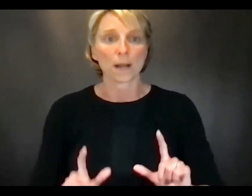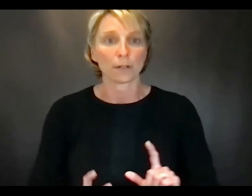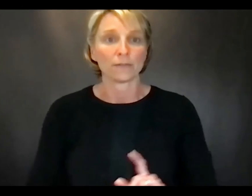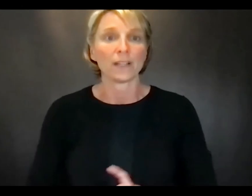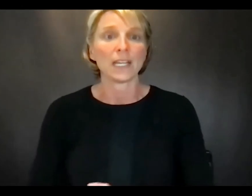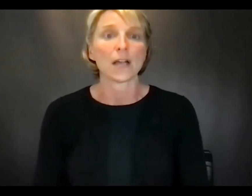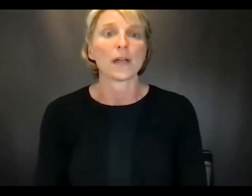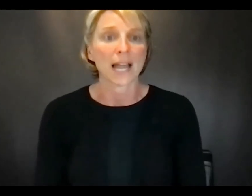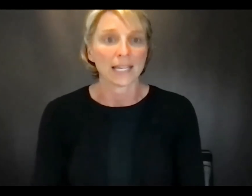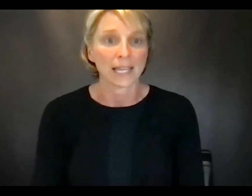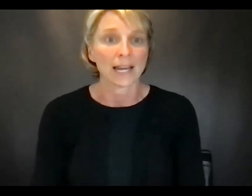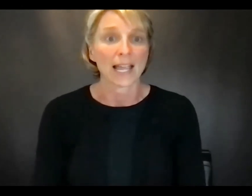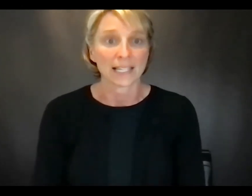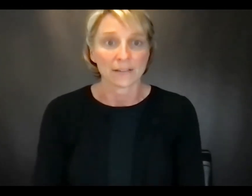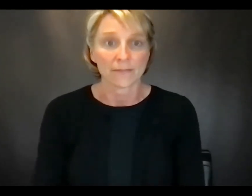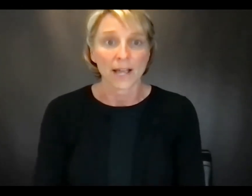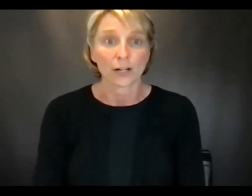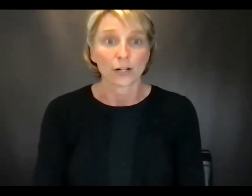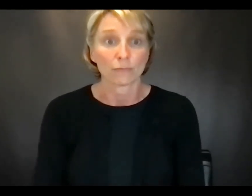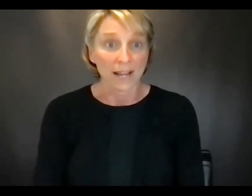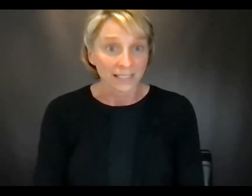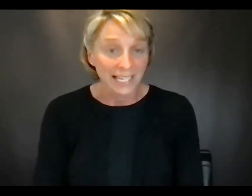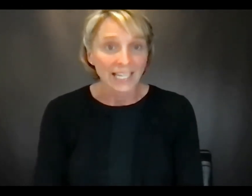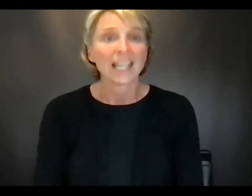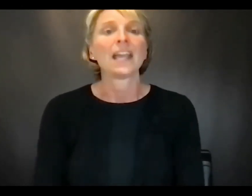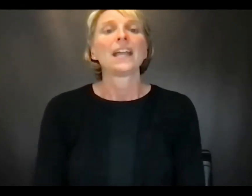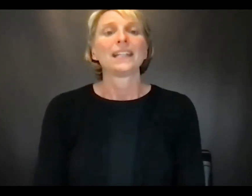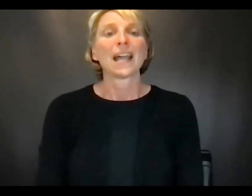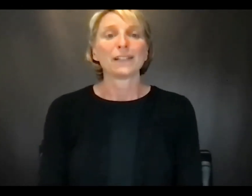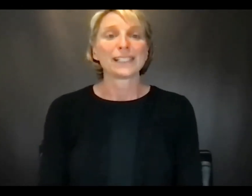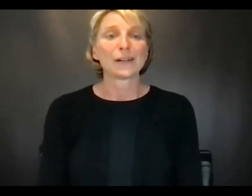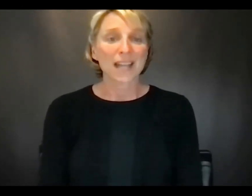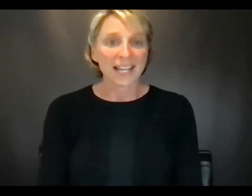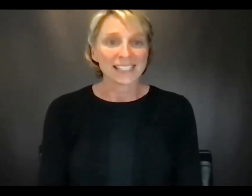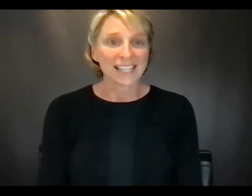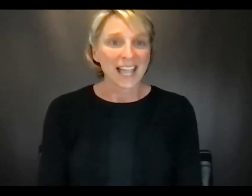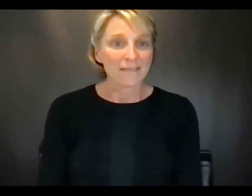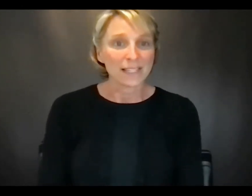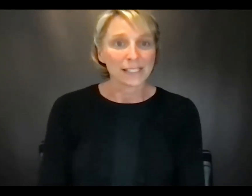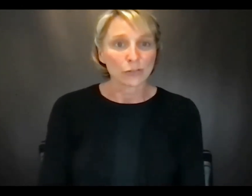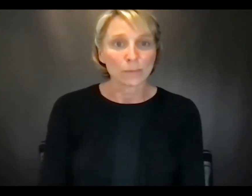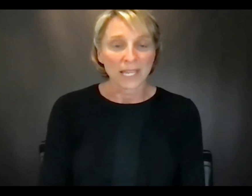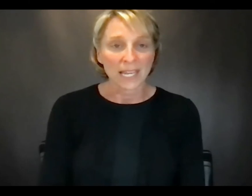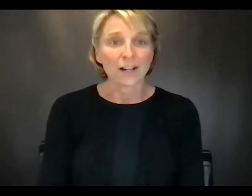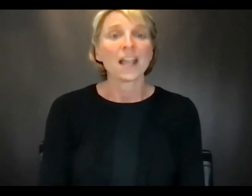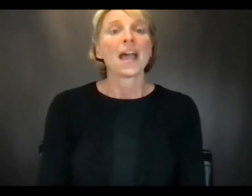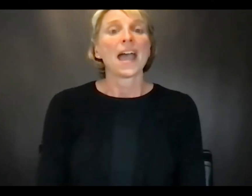her video and I can identify her readily. Now, it's so nice to have this group here